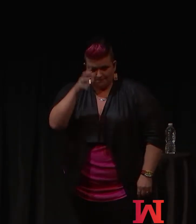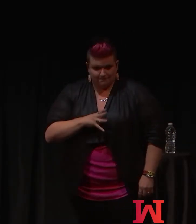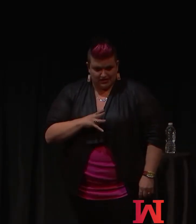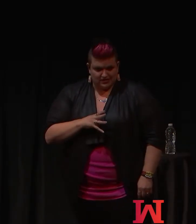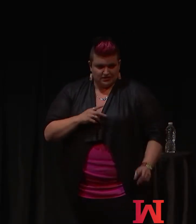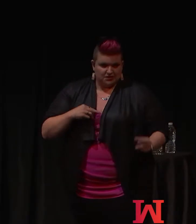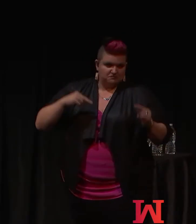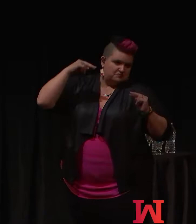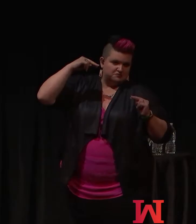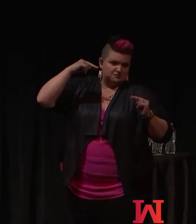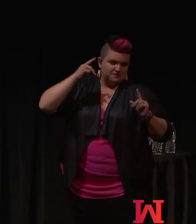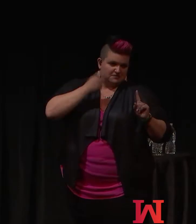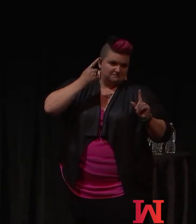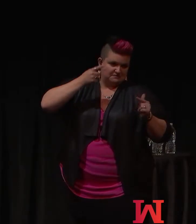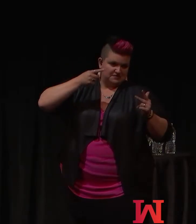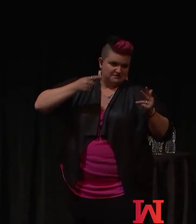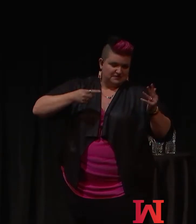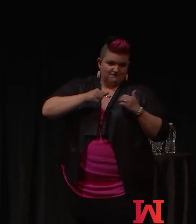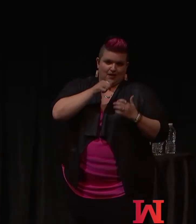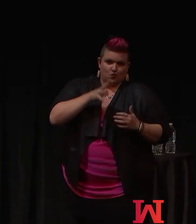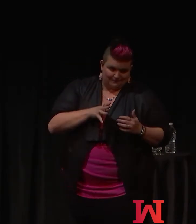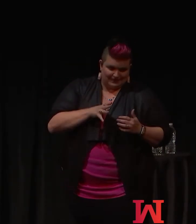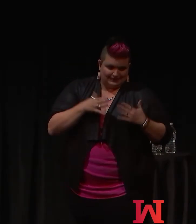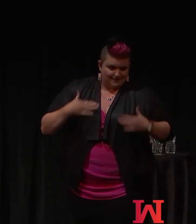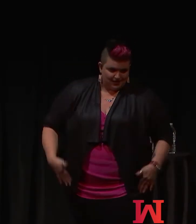over women's bodies, I'm energized because I know